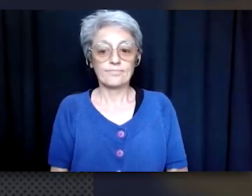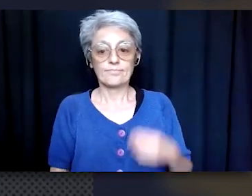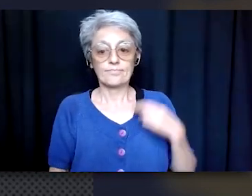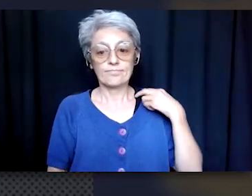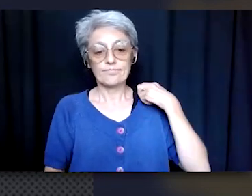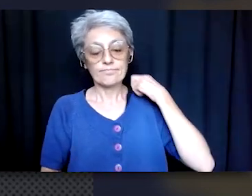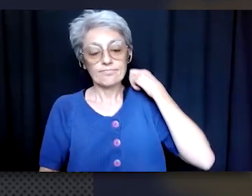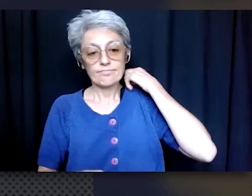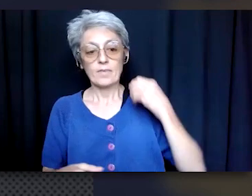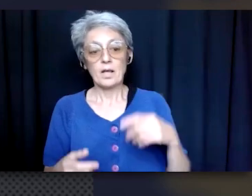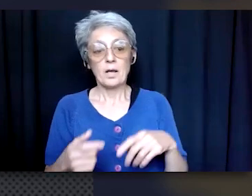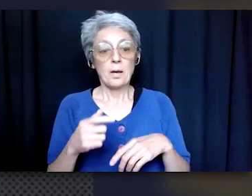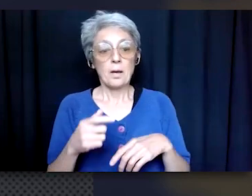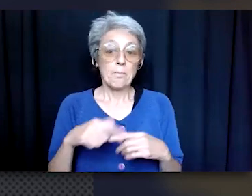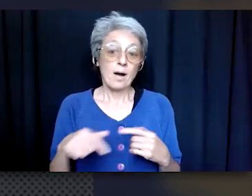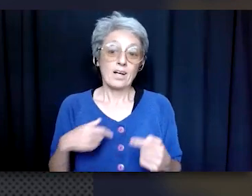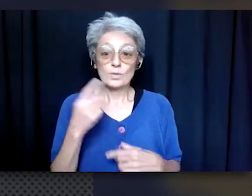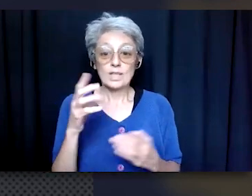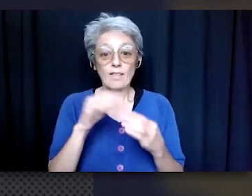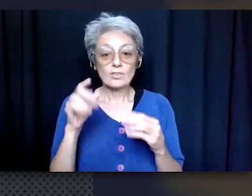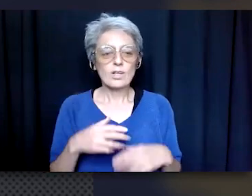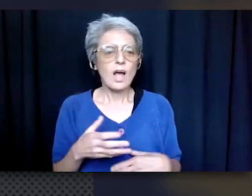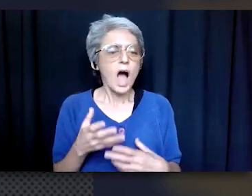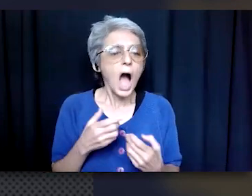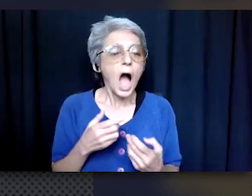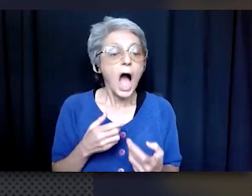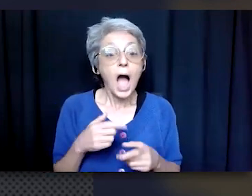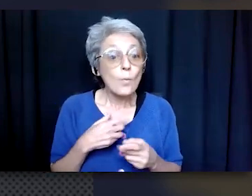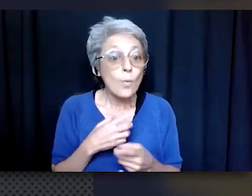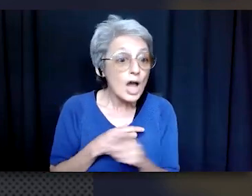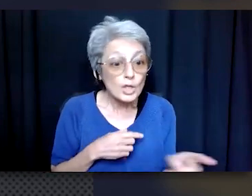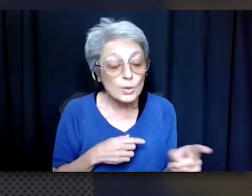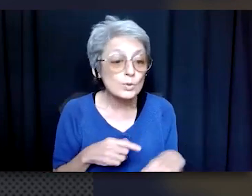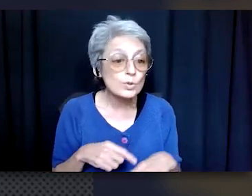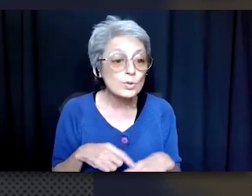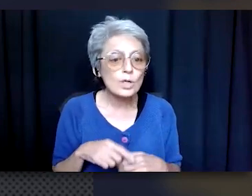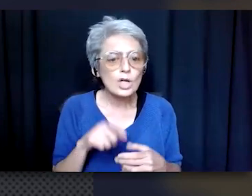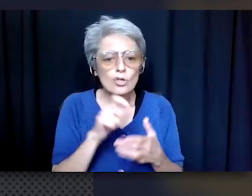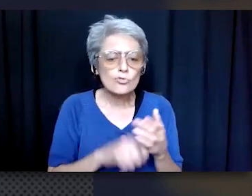"Hey students, I want you to—it doesn’t matter what it is, right? Write a five-paragraph essay